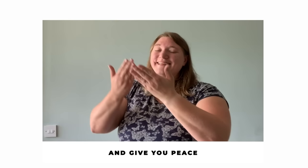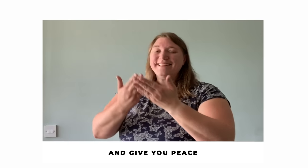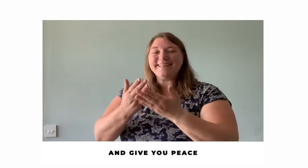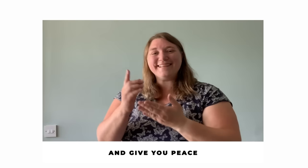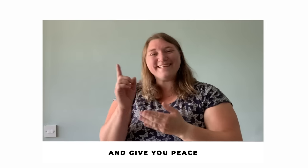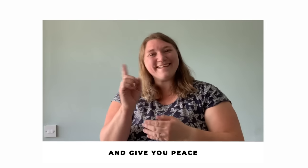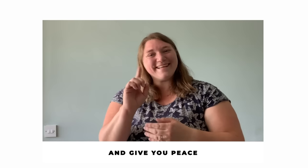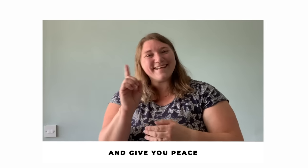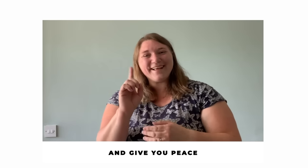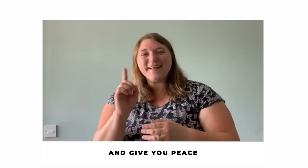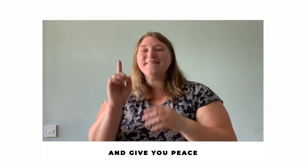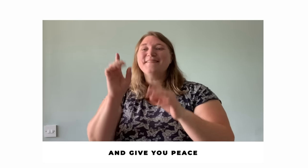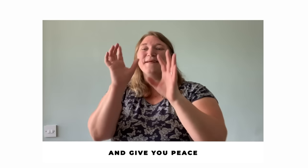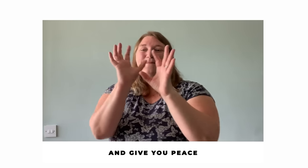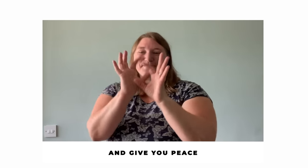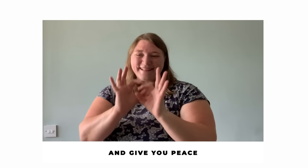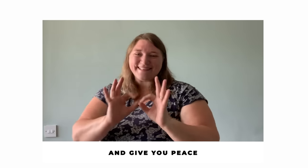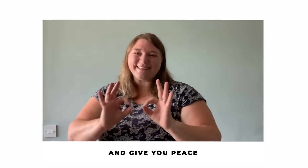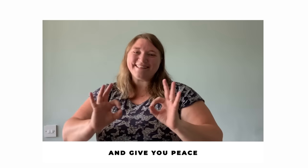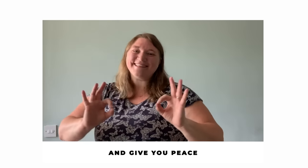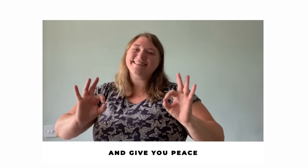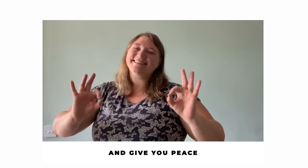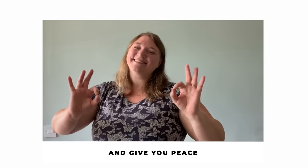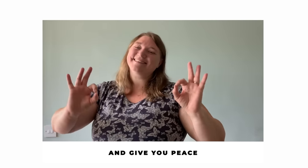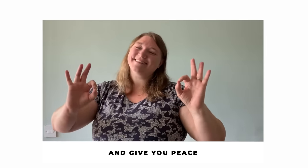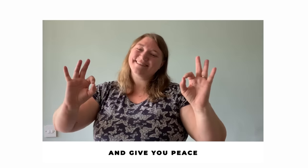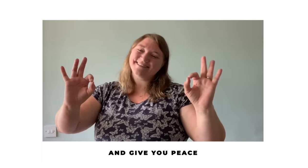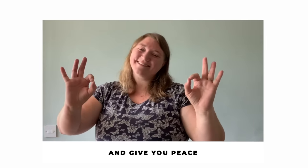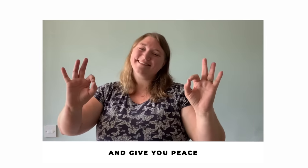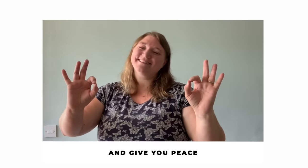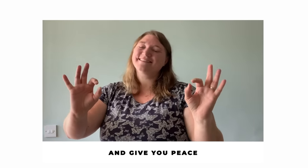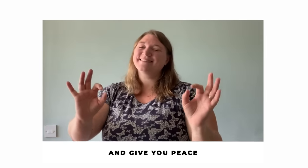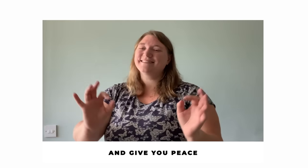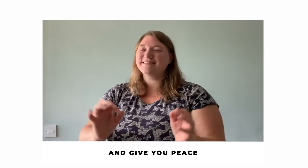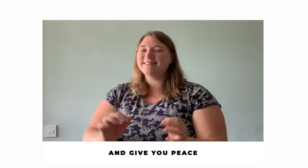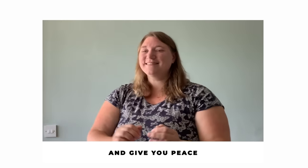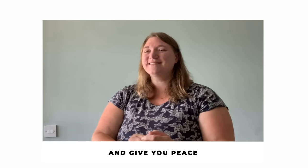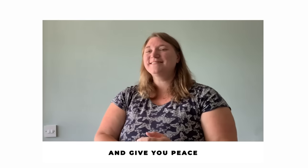And give you peace